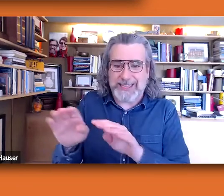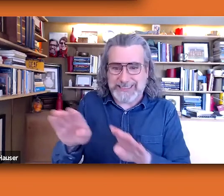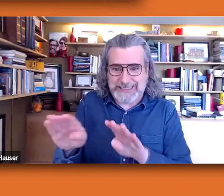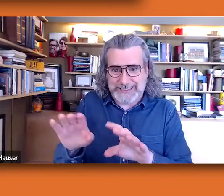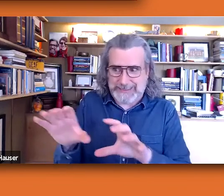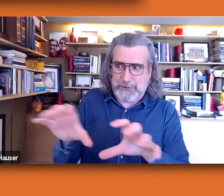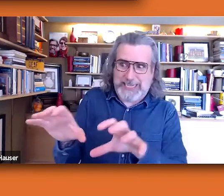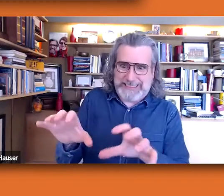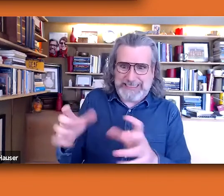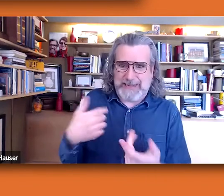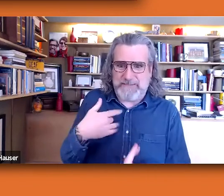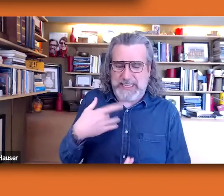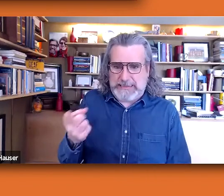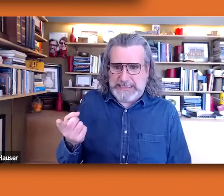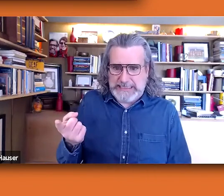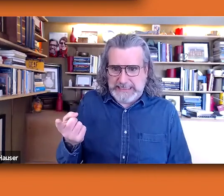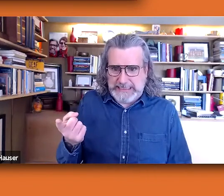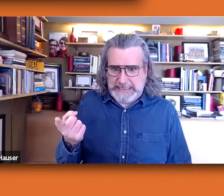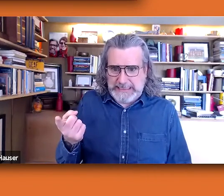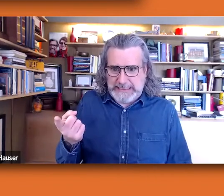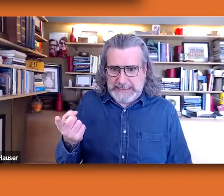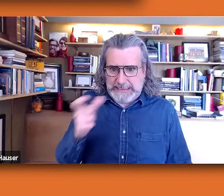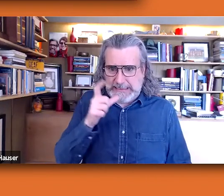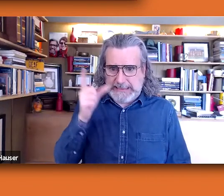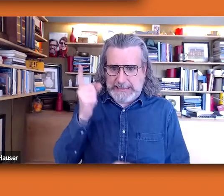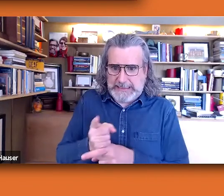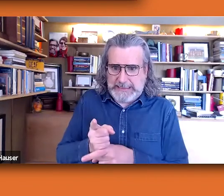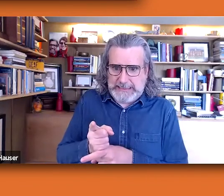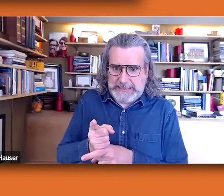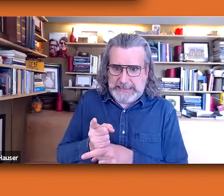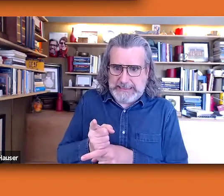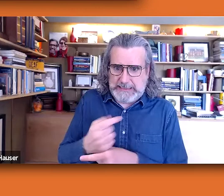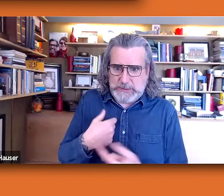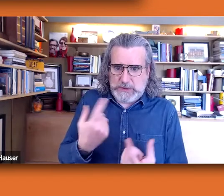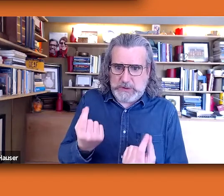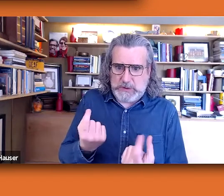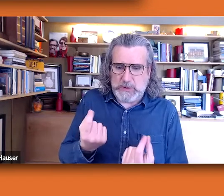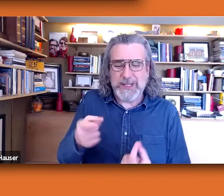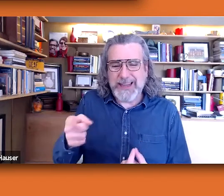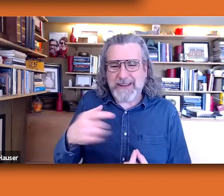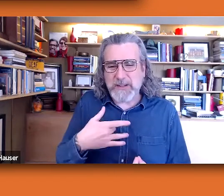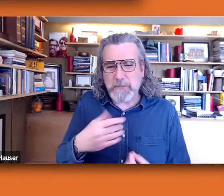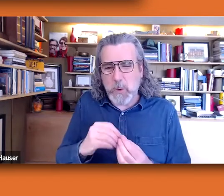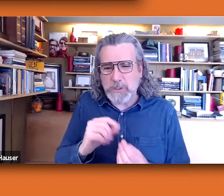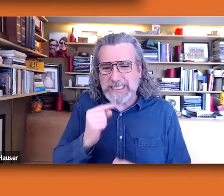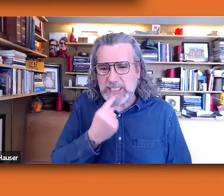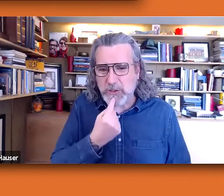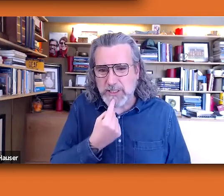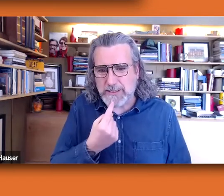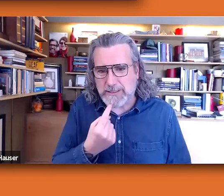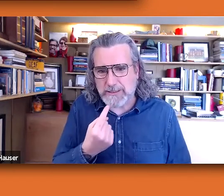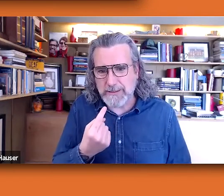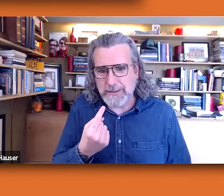I can think of another group who I have worked with seeing that their IRB ethical practices